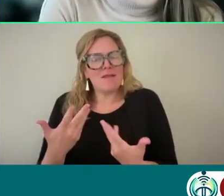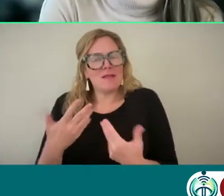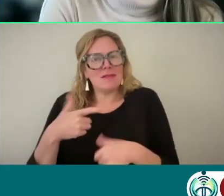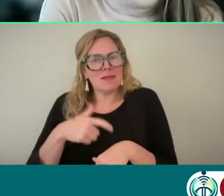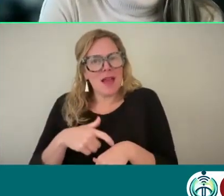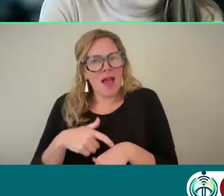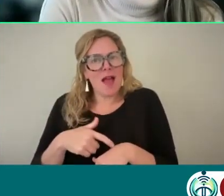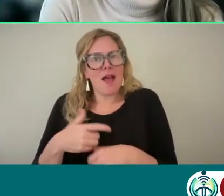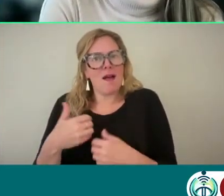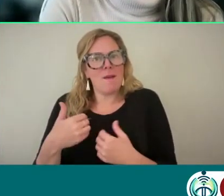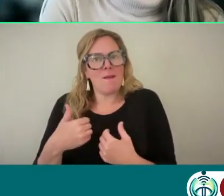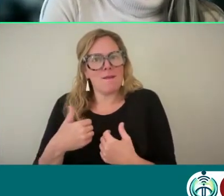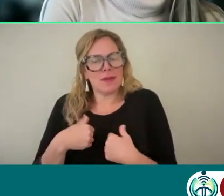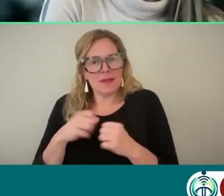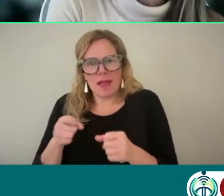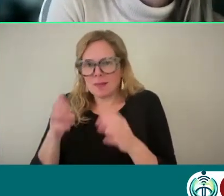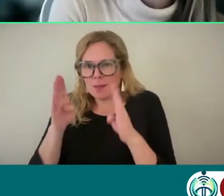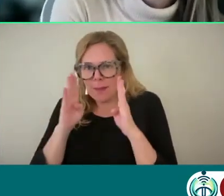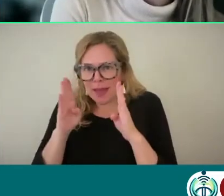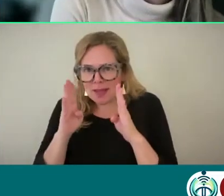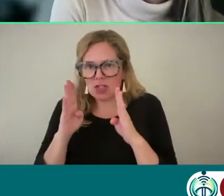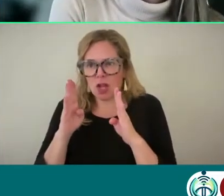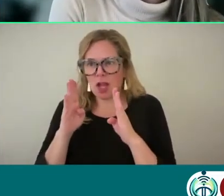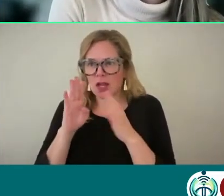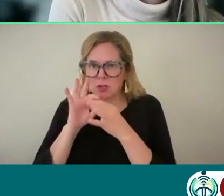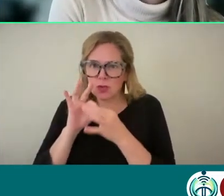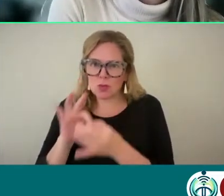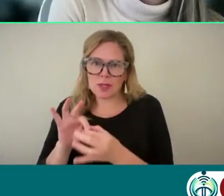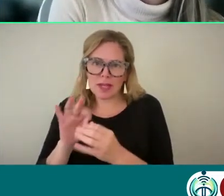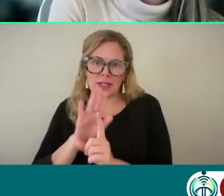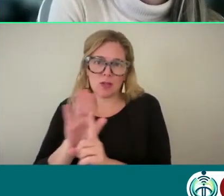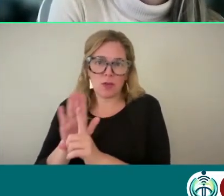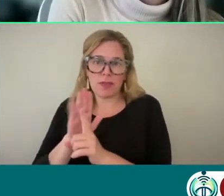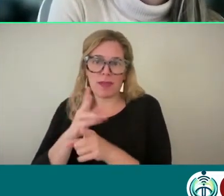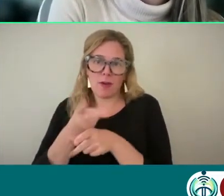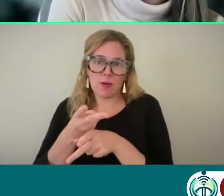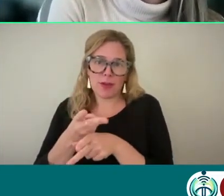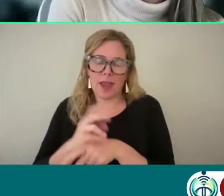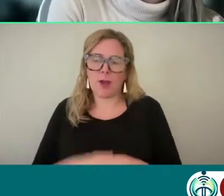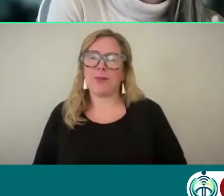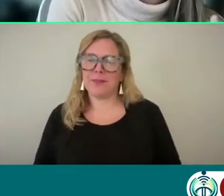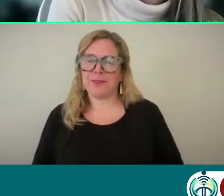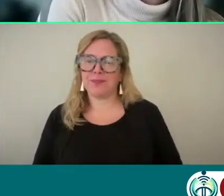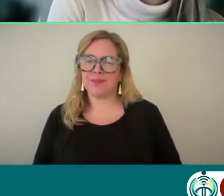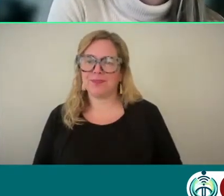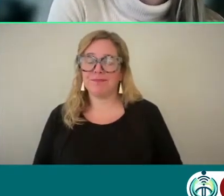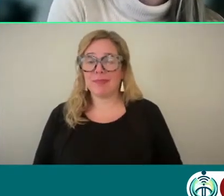care decisions. And then the last pillar that I have here is Fear and Anxiety. And I think that